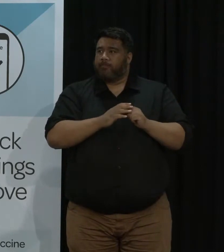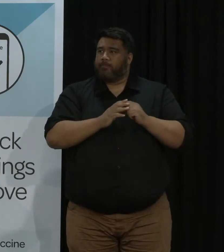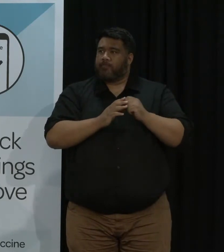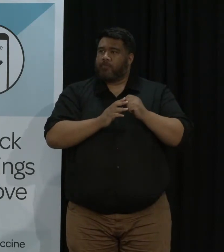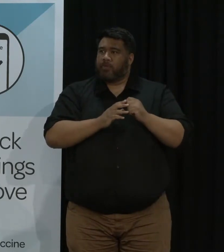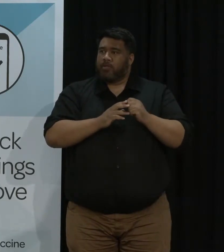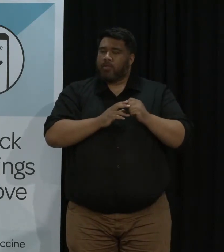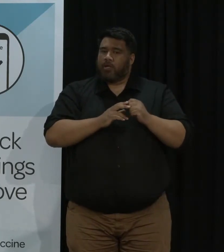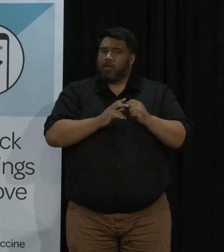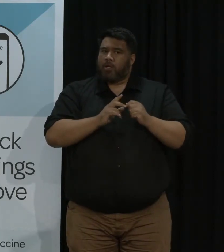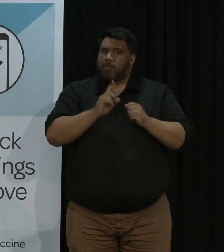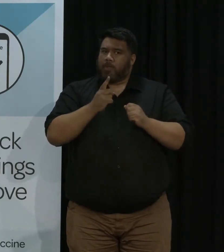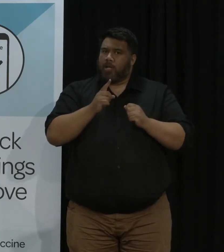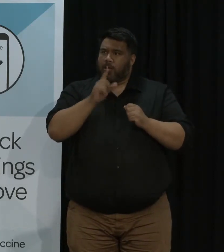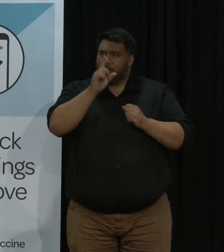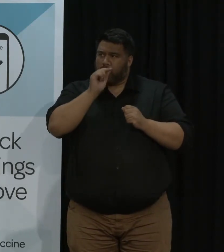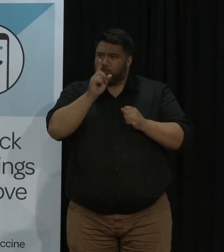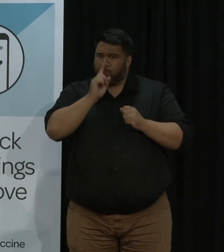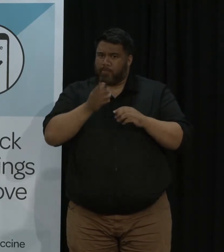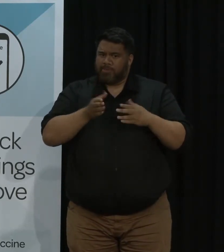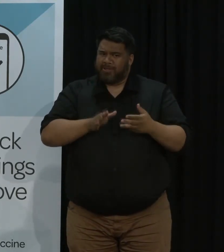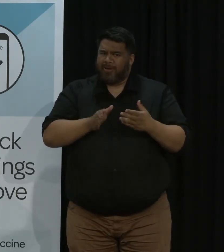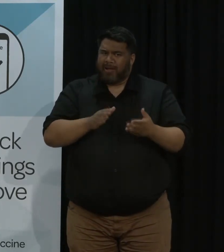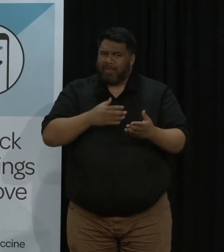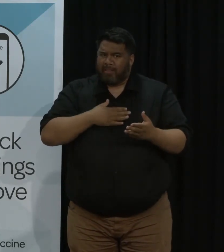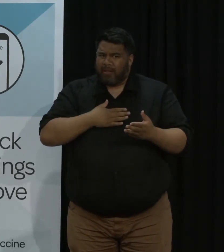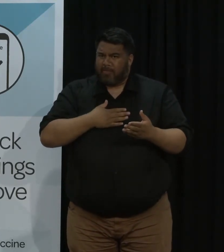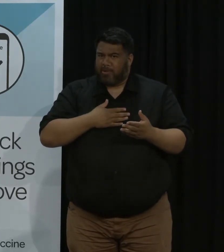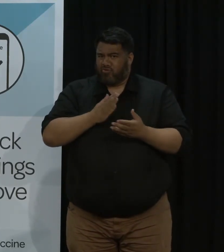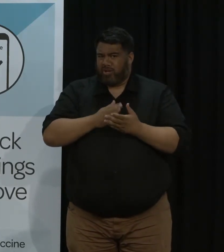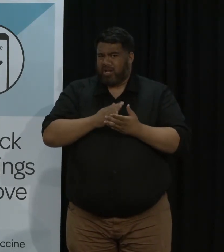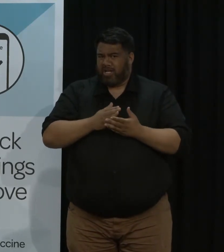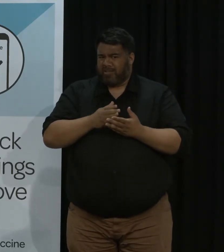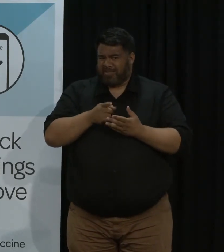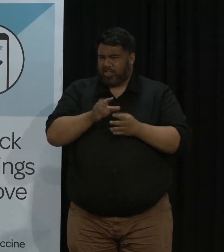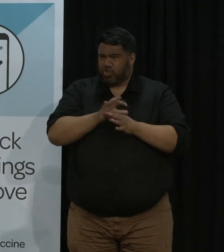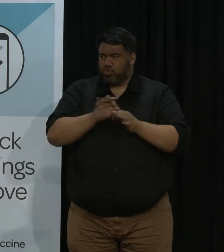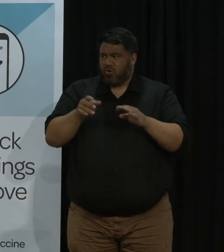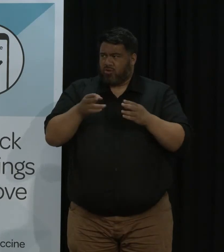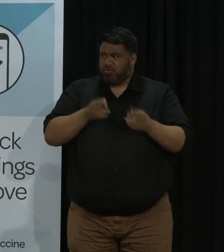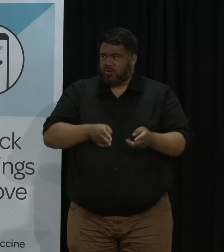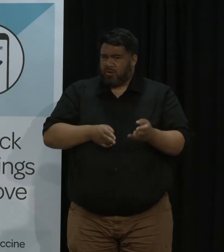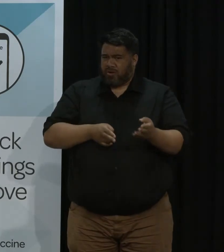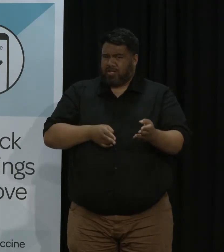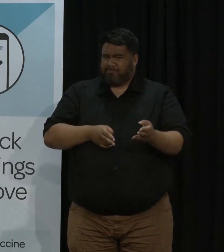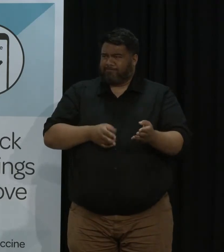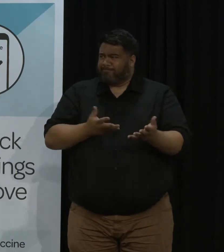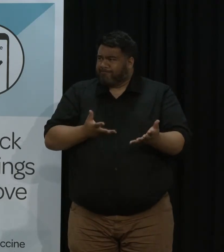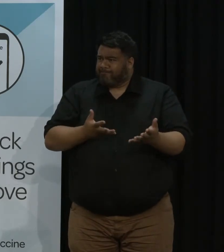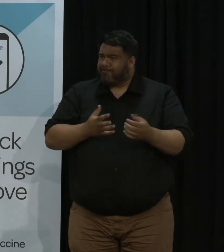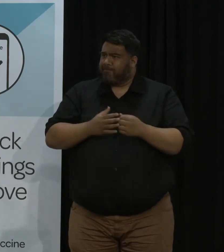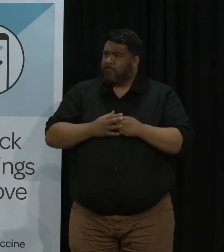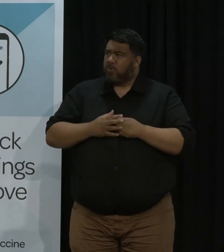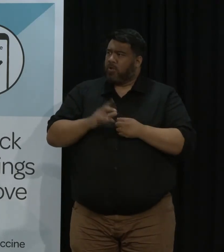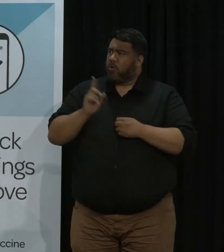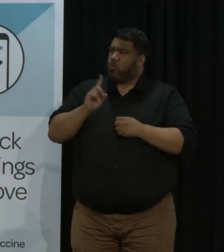positive. But also the report isolating at home and critical about preventible deaths. Can